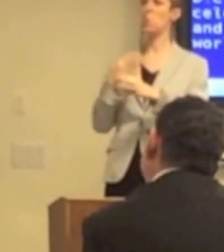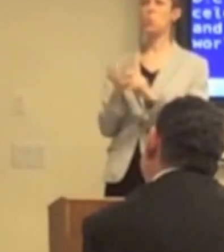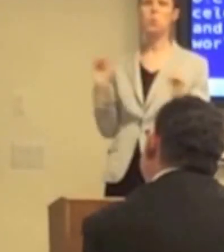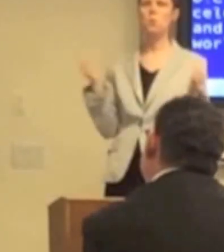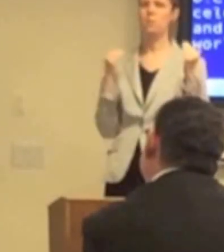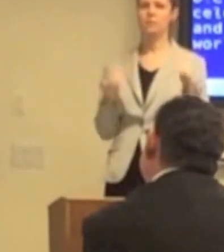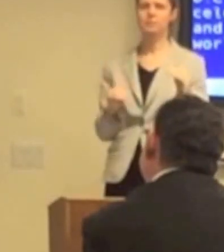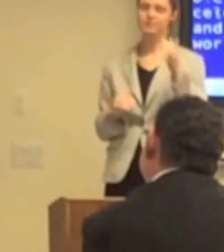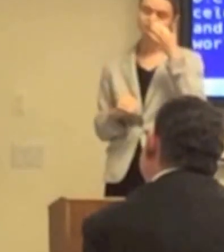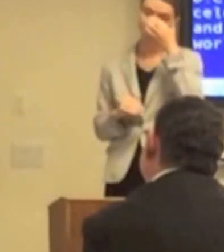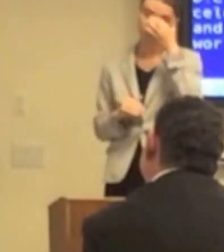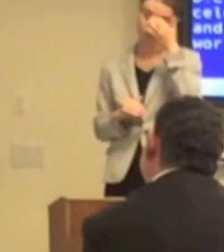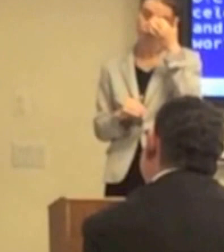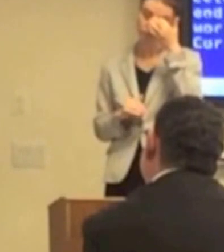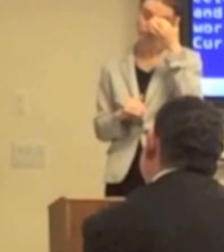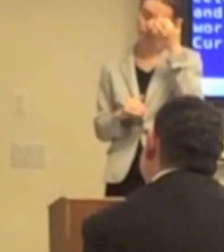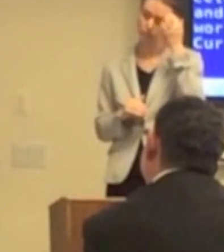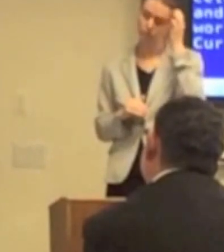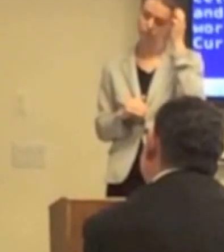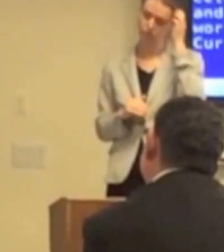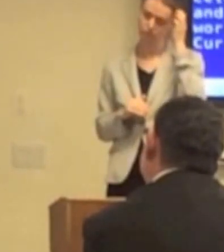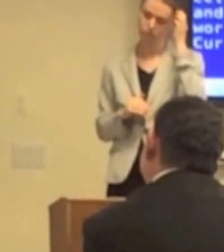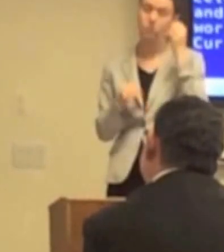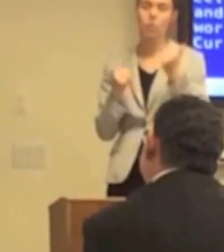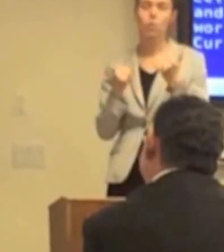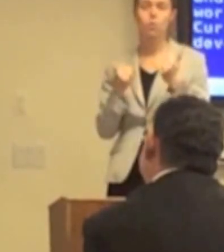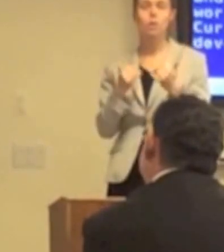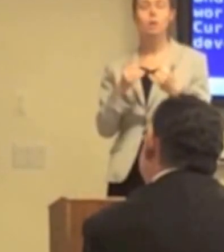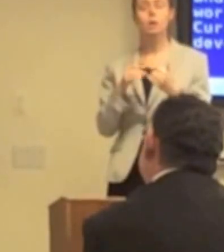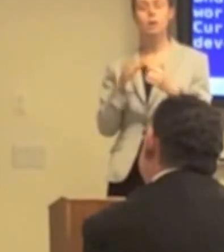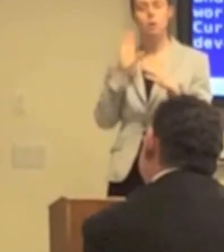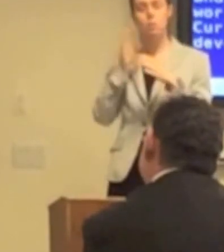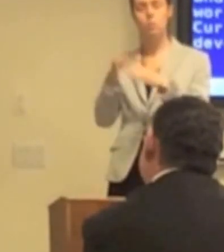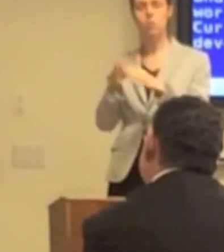Currently I am working on developing an organization called